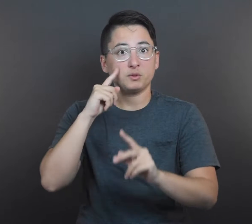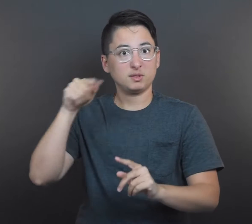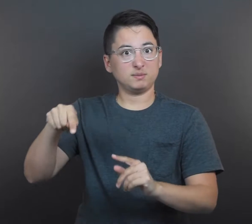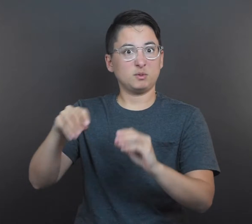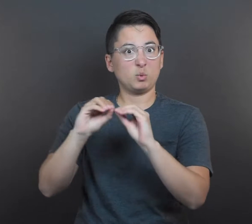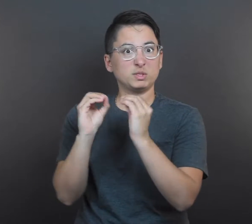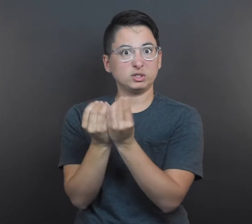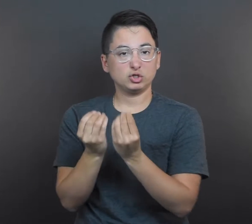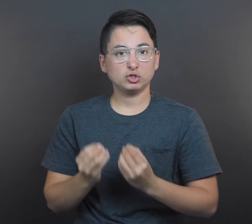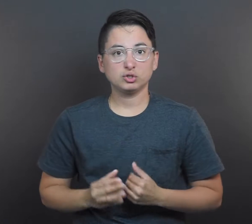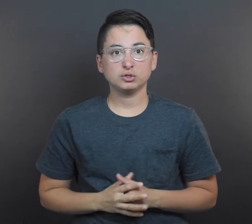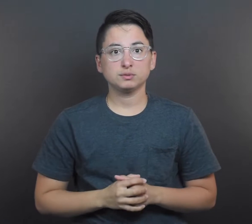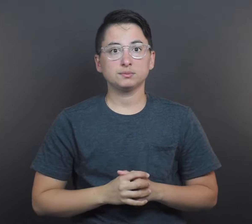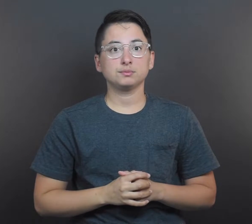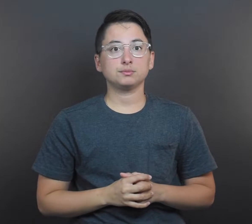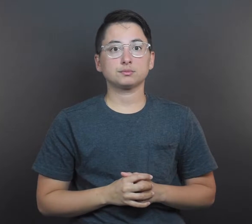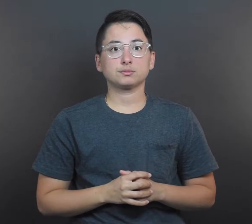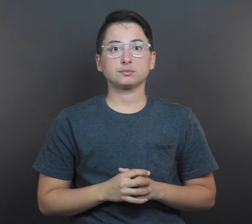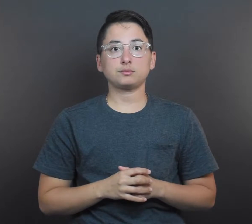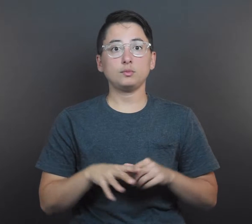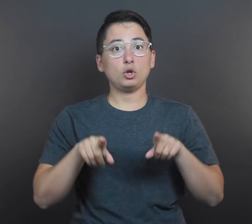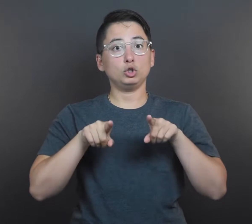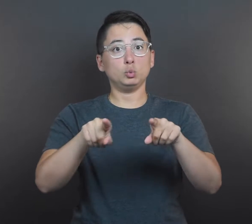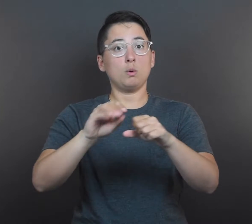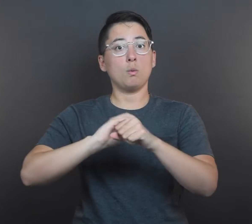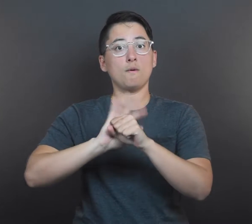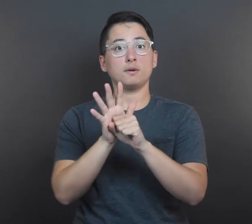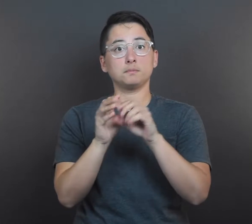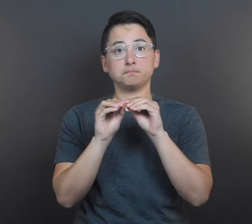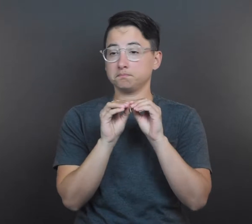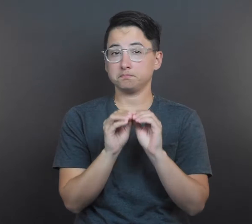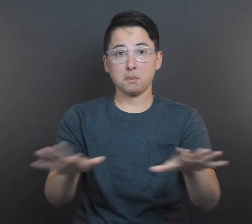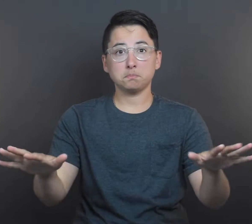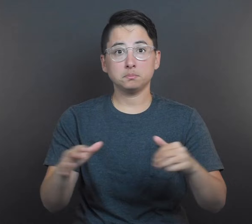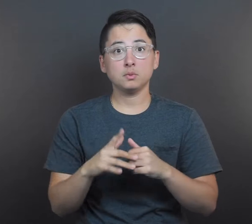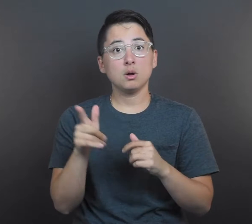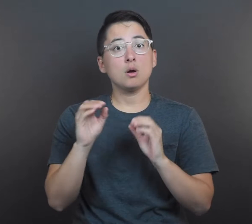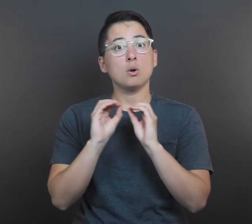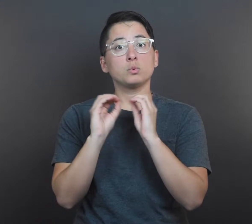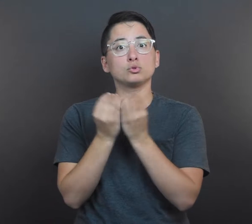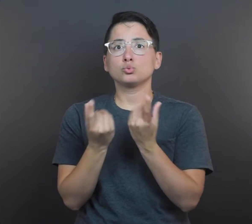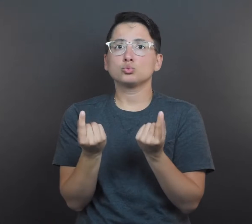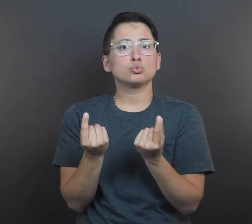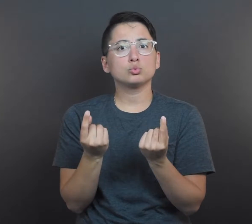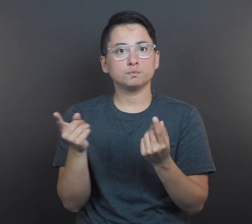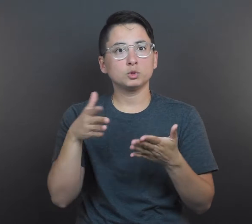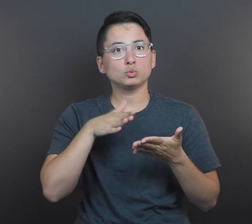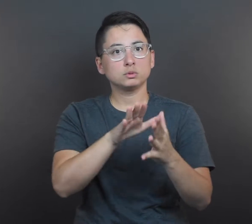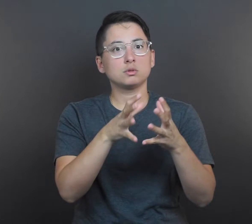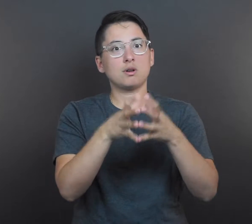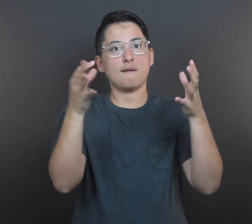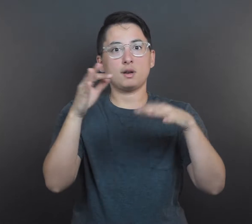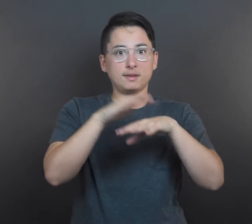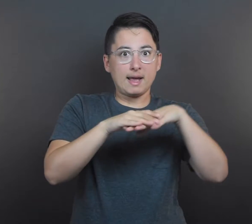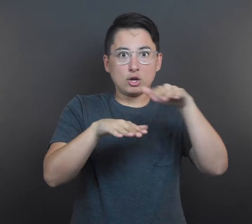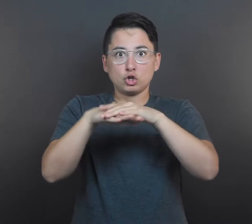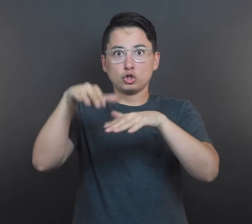meet the multi-faceted community challenges of COVID-19, including increased food insecurity,